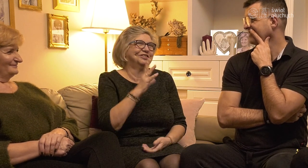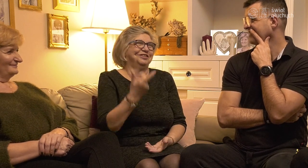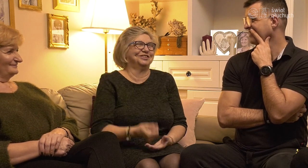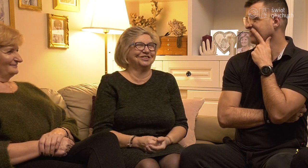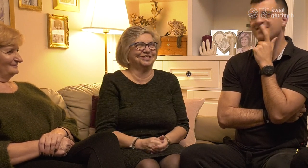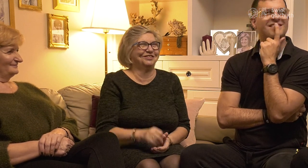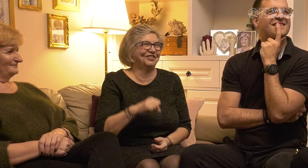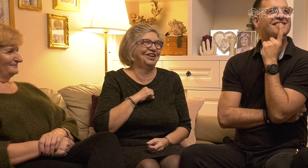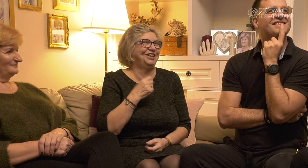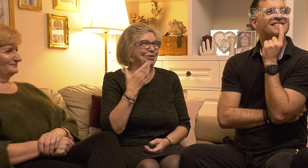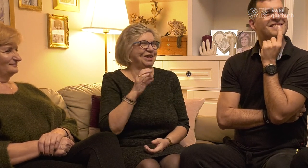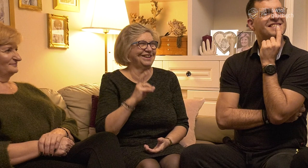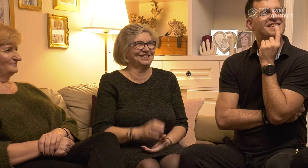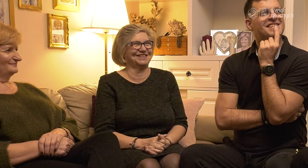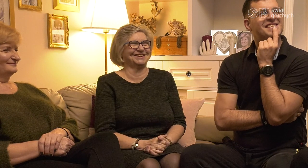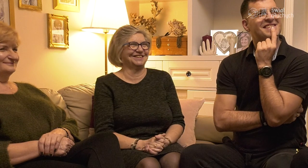Nice, cool Maks.